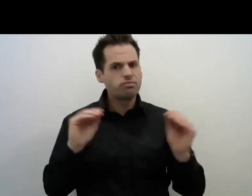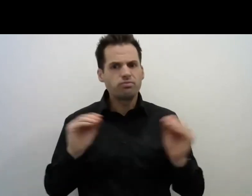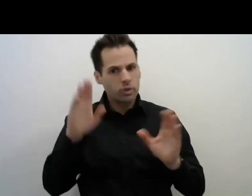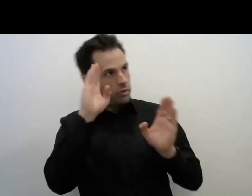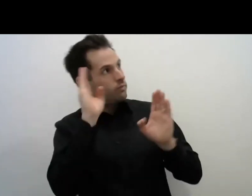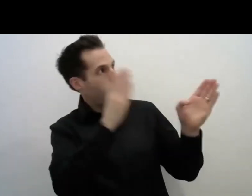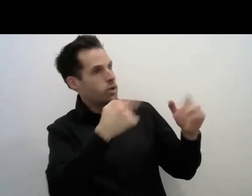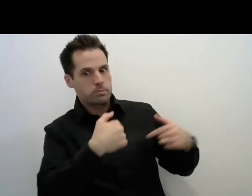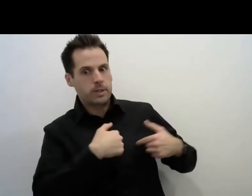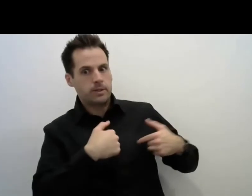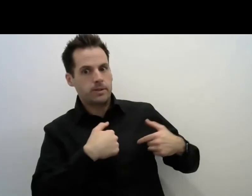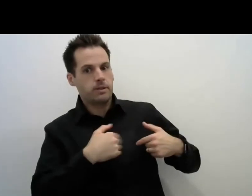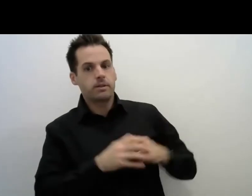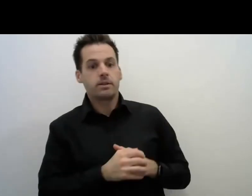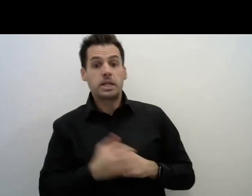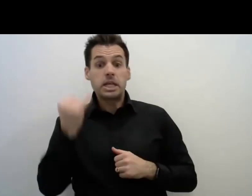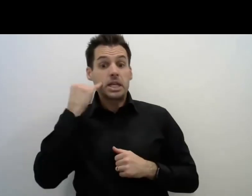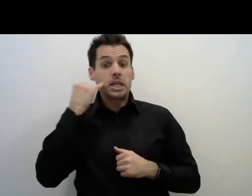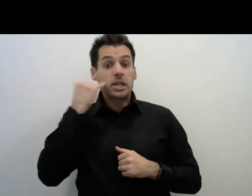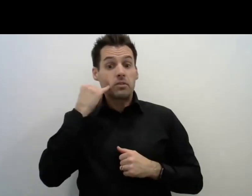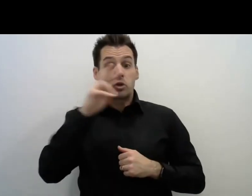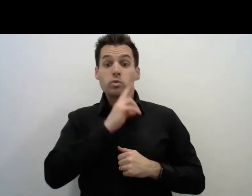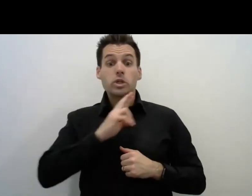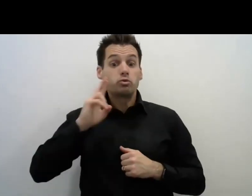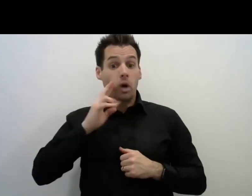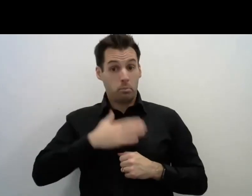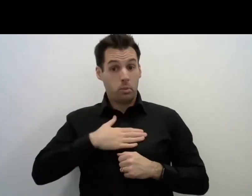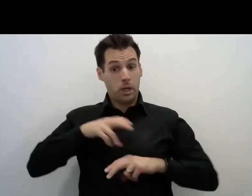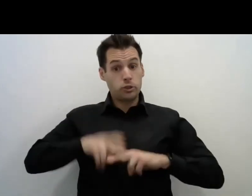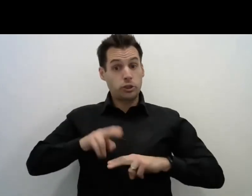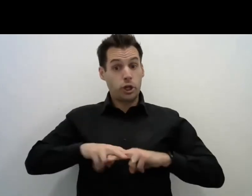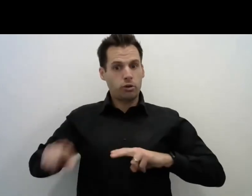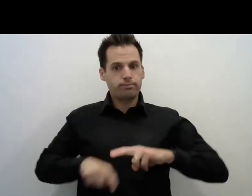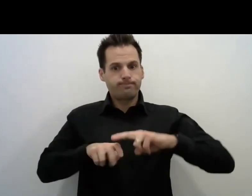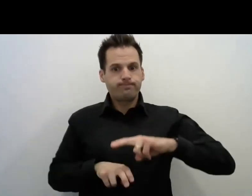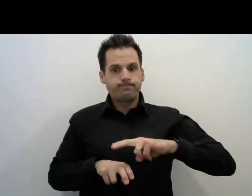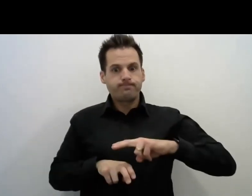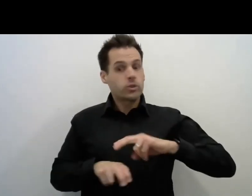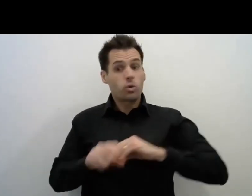she'll sit in a restaurant underneath my chair she won't pick up scraps she won't bark at